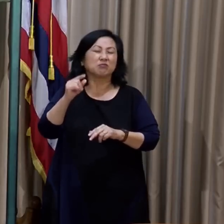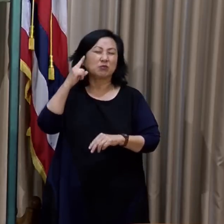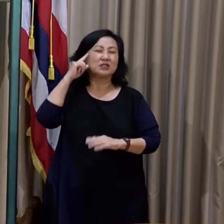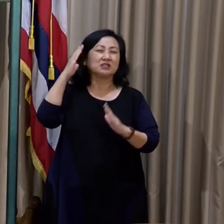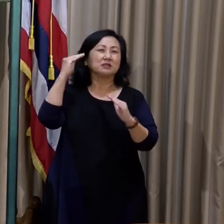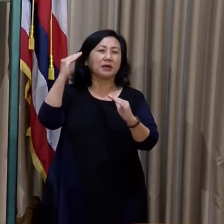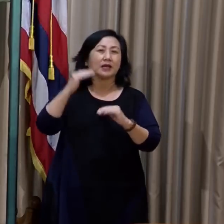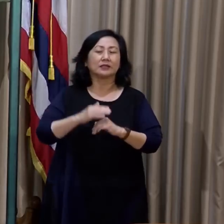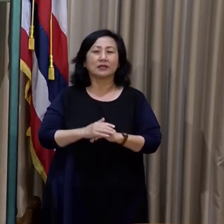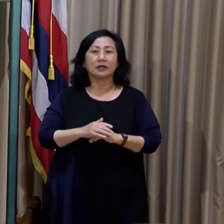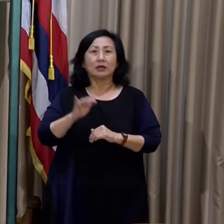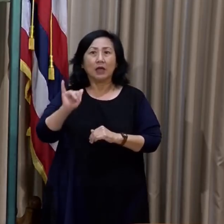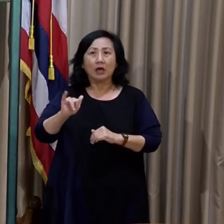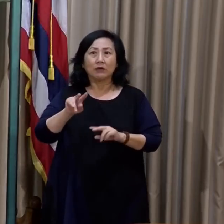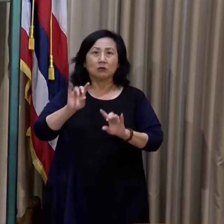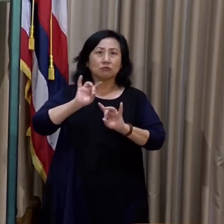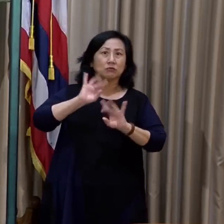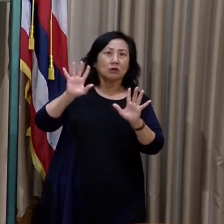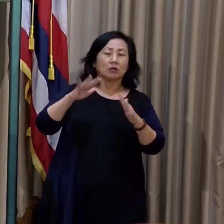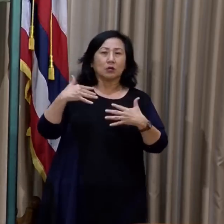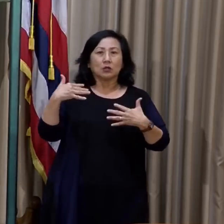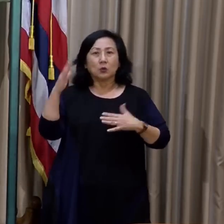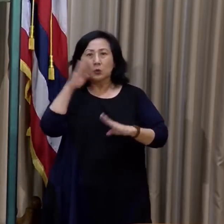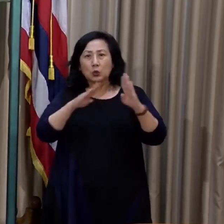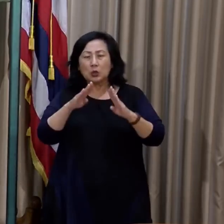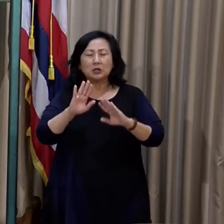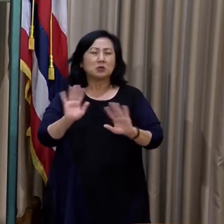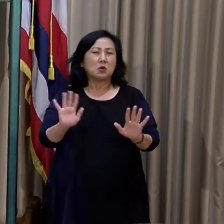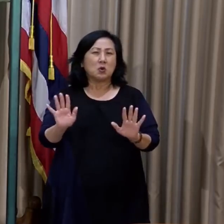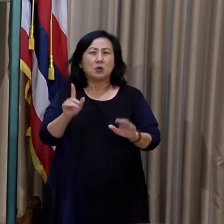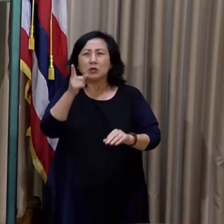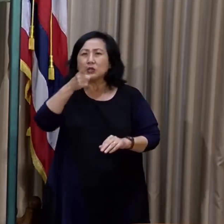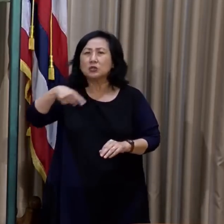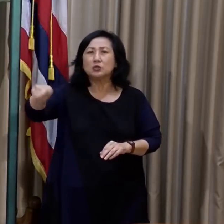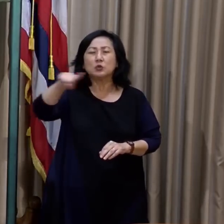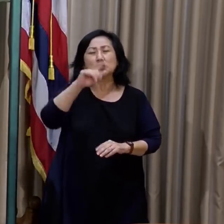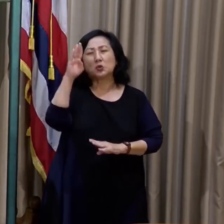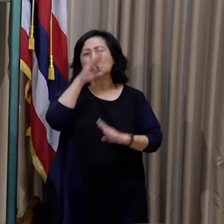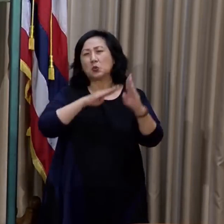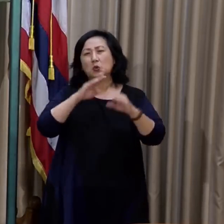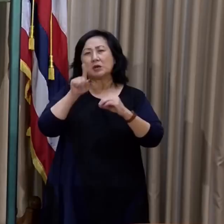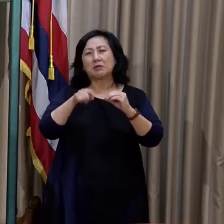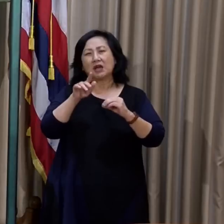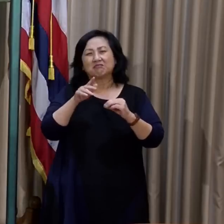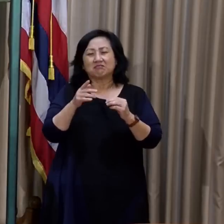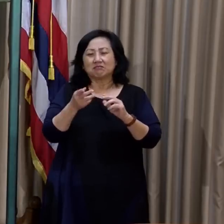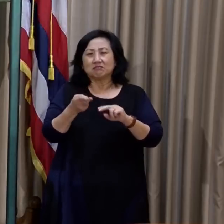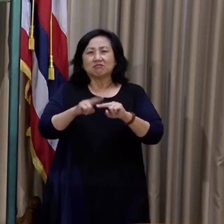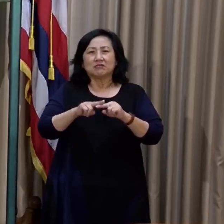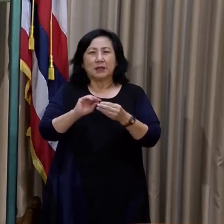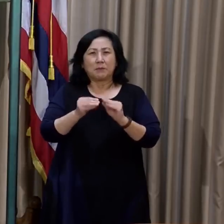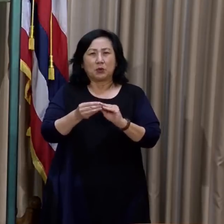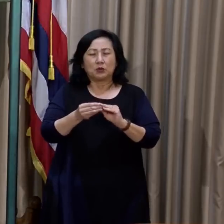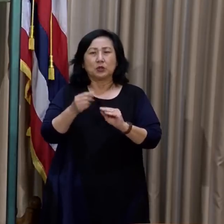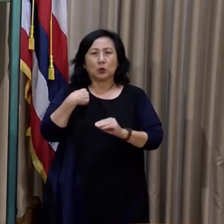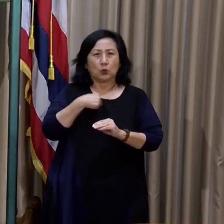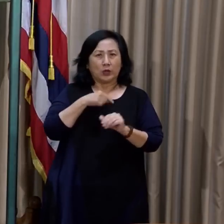HAD SOME INCREASE IN CASES, BUT IT WAS COMPLETELY ANTICIPATED. IT IS NOT A CONCERN, SHOULD NOT